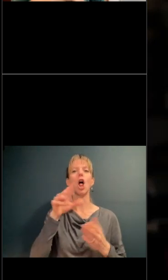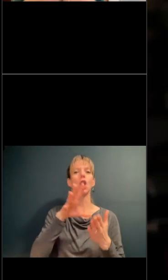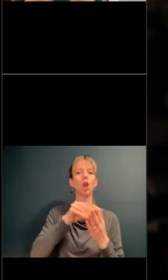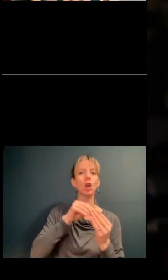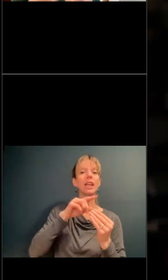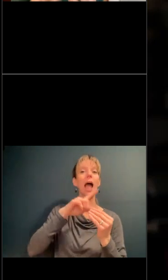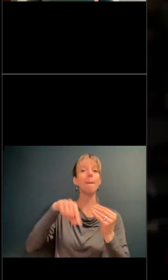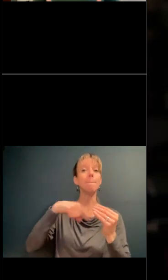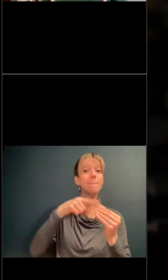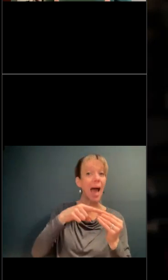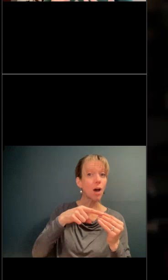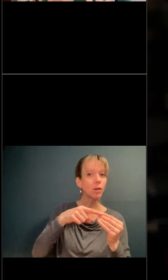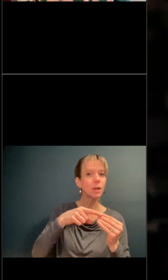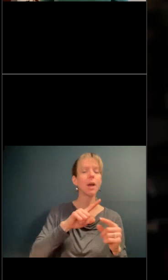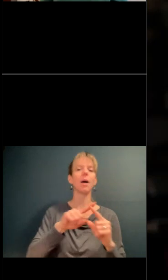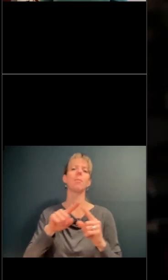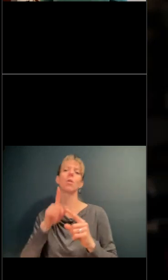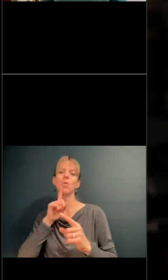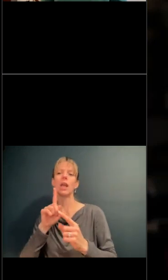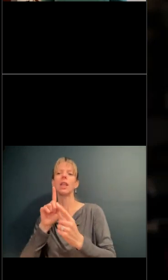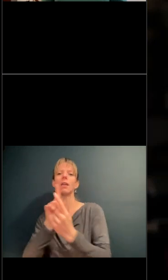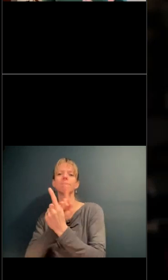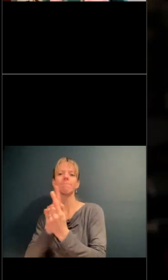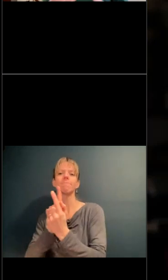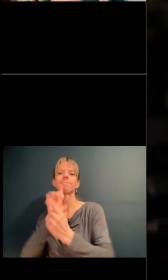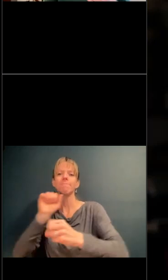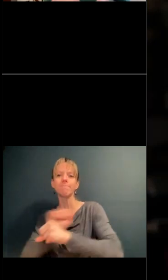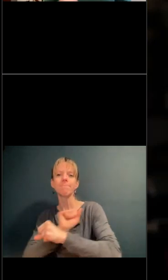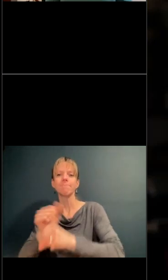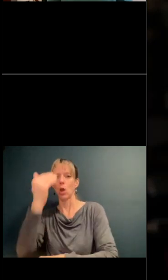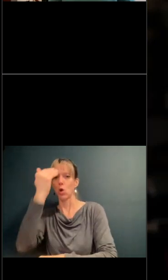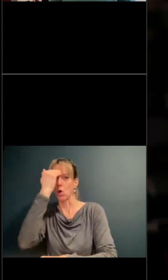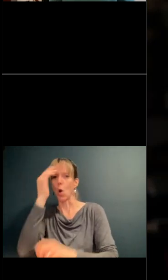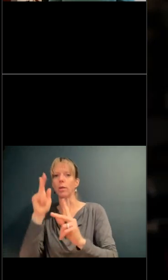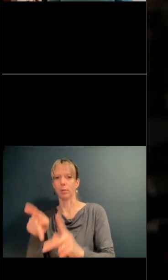but from coming to know someone personally. Because that is where your preconceived